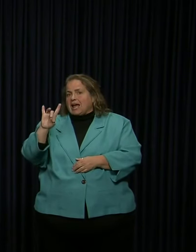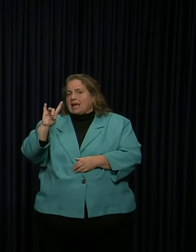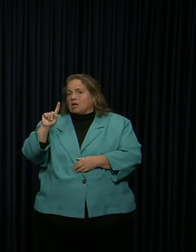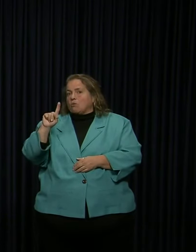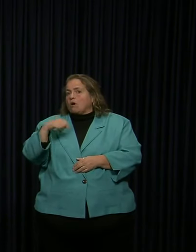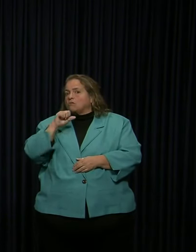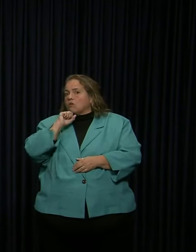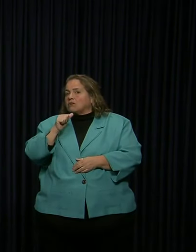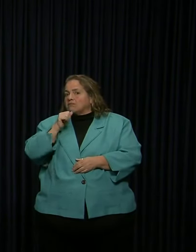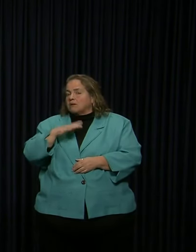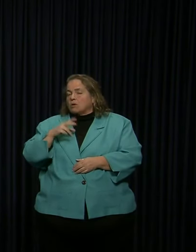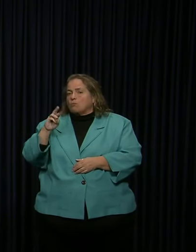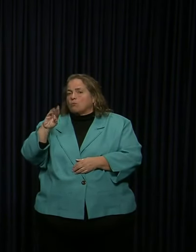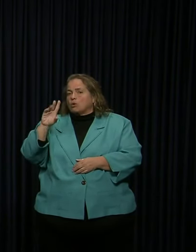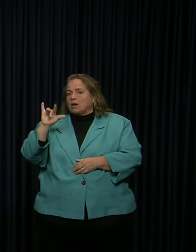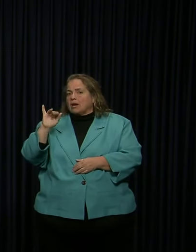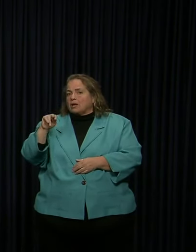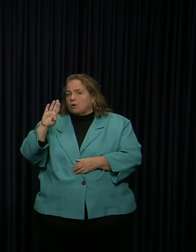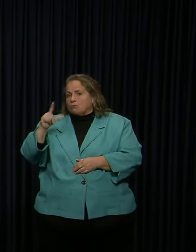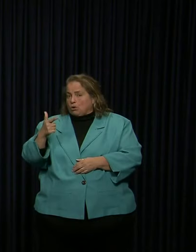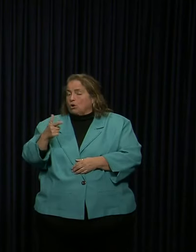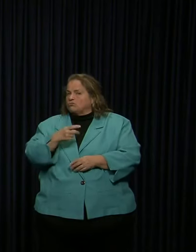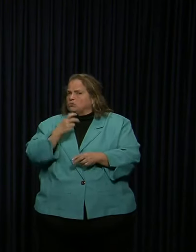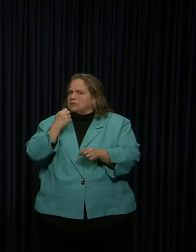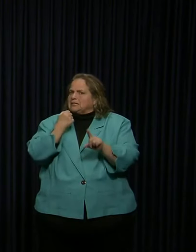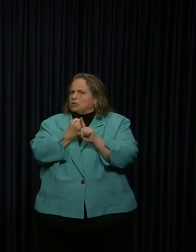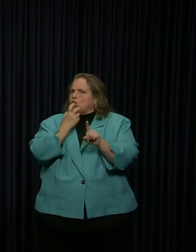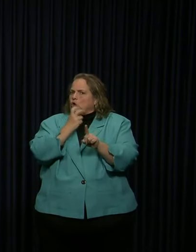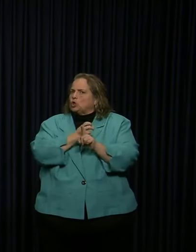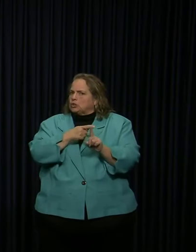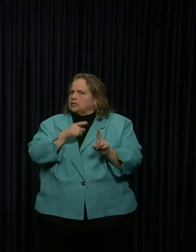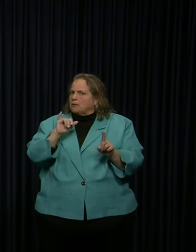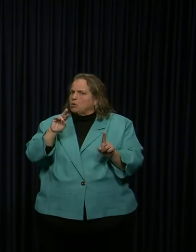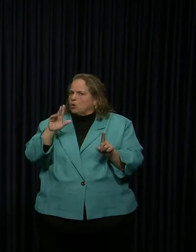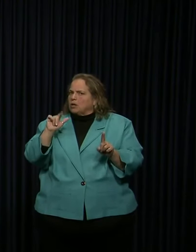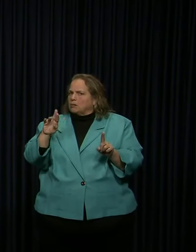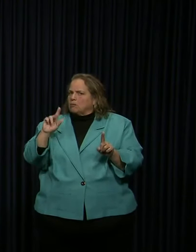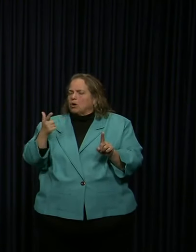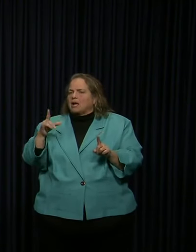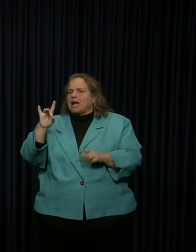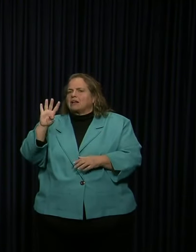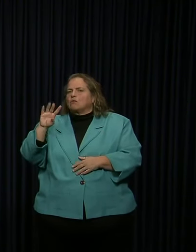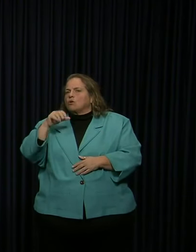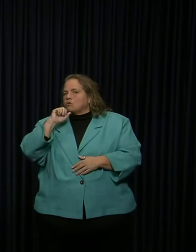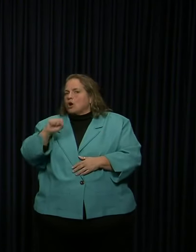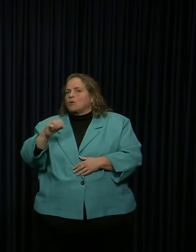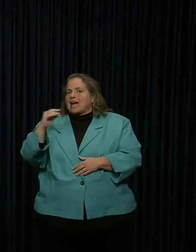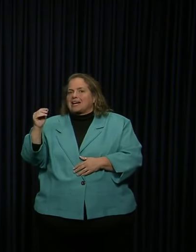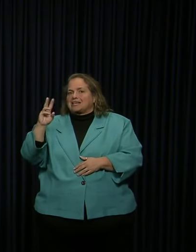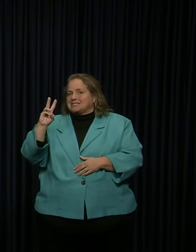RACIAL BREAKDOWN OF CASES, AND